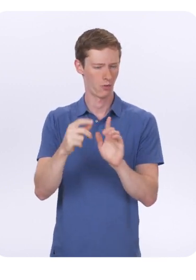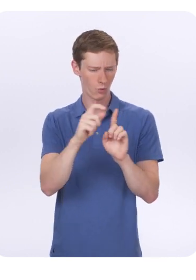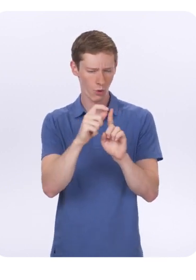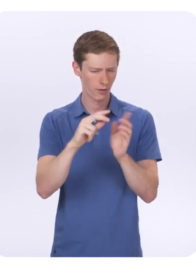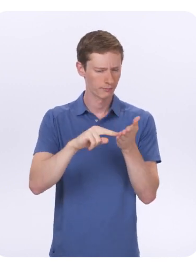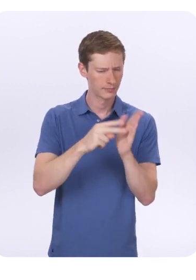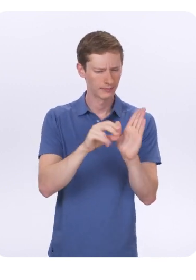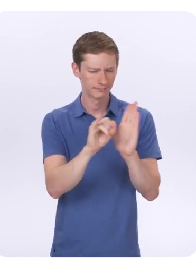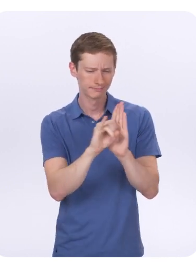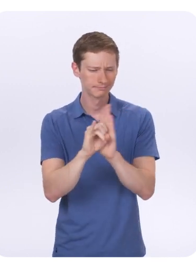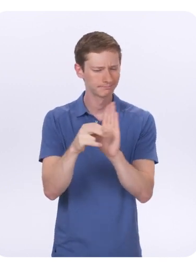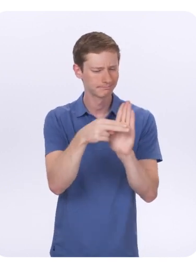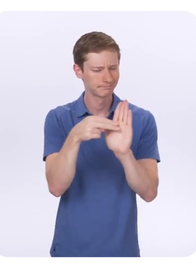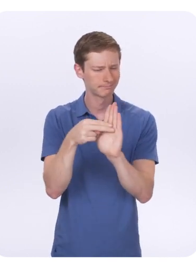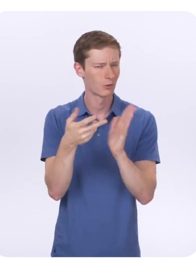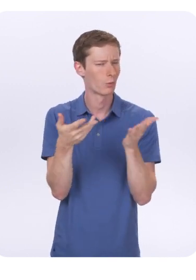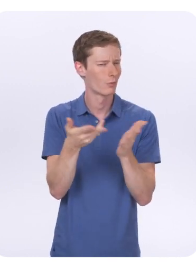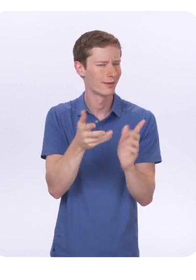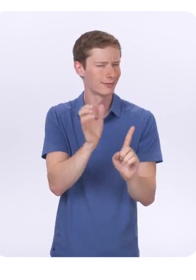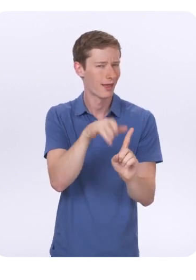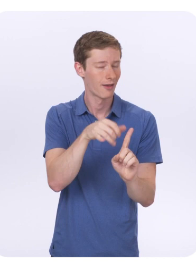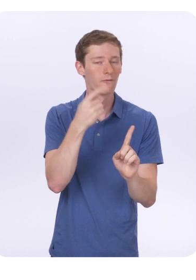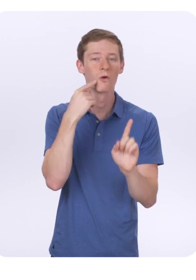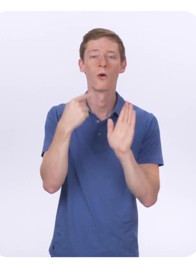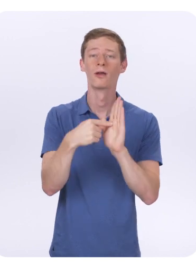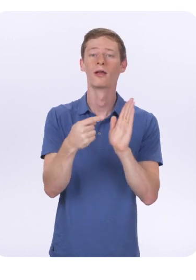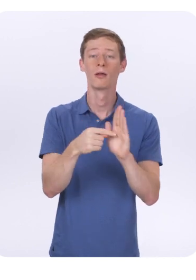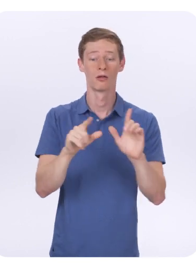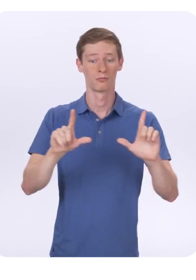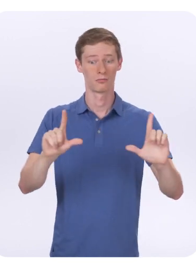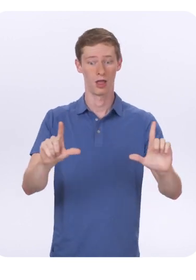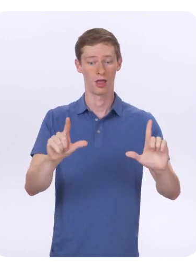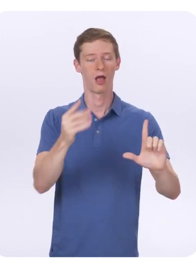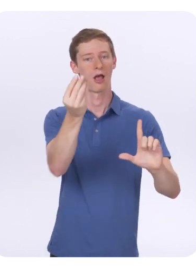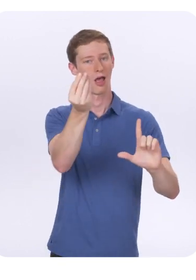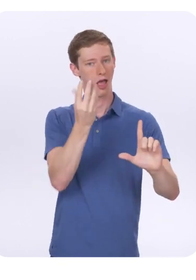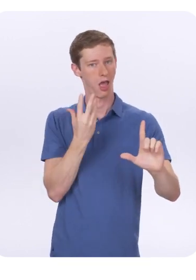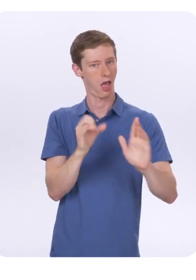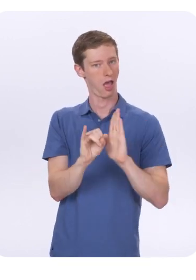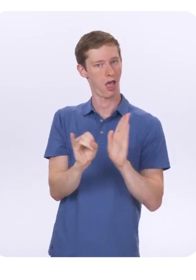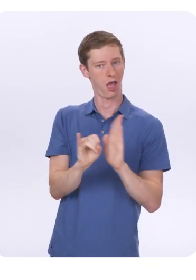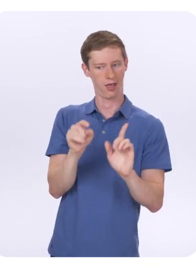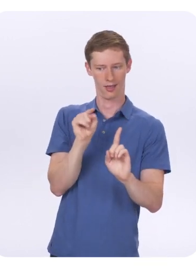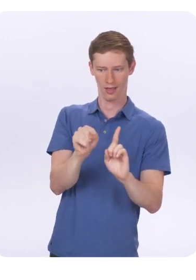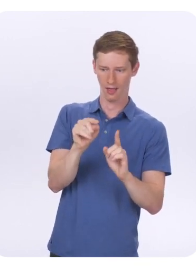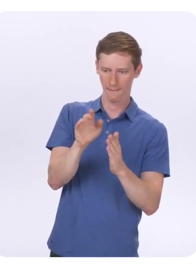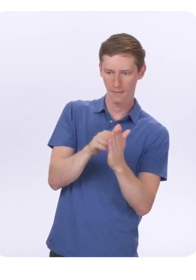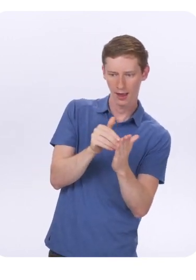A plane will tell you if it’s a painting or a wall and you can base decisions on that.